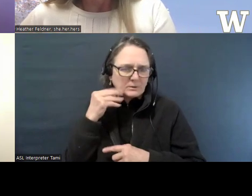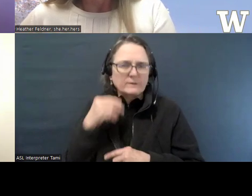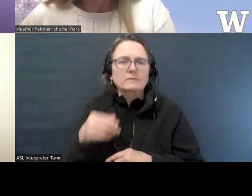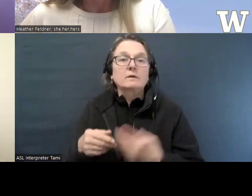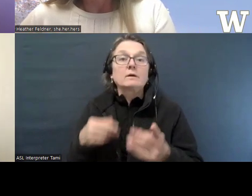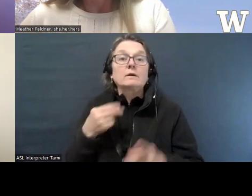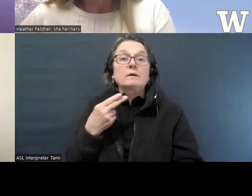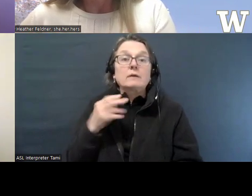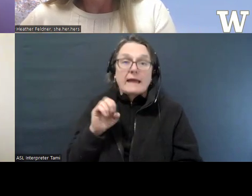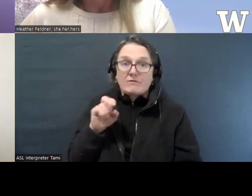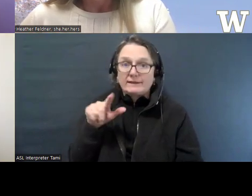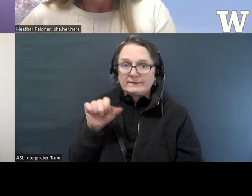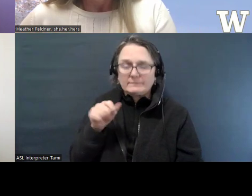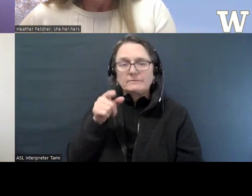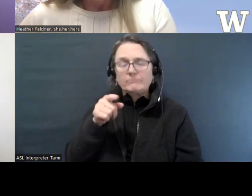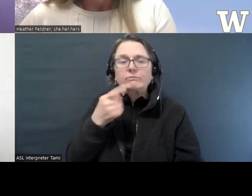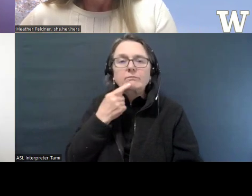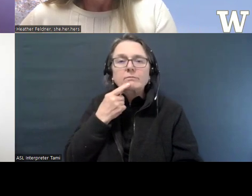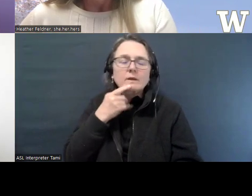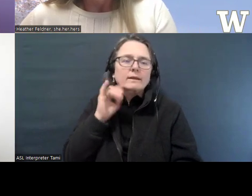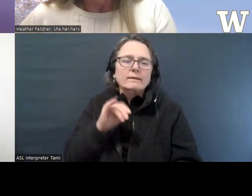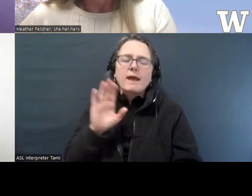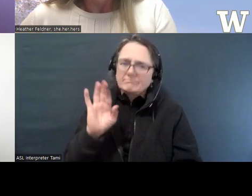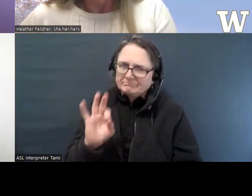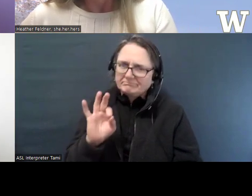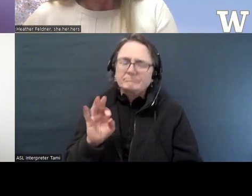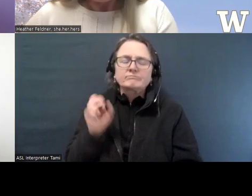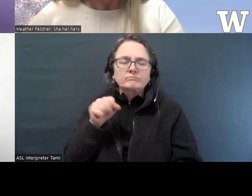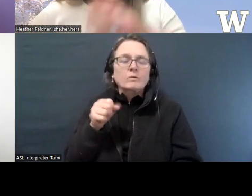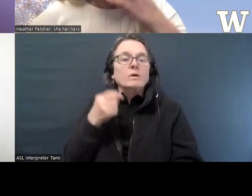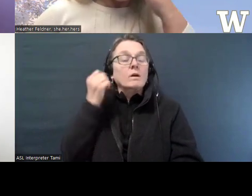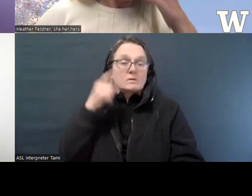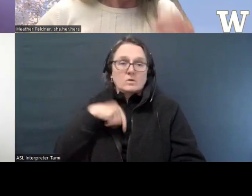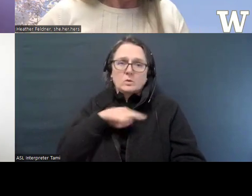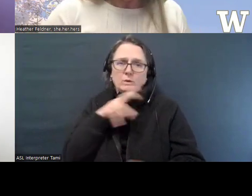I mentioned that we had put some citations and references in our PowerPoint,